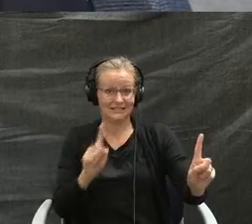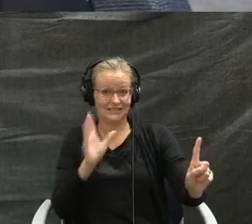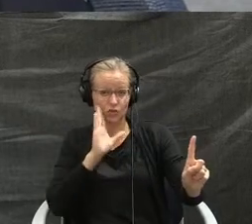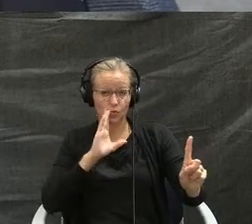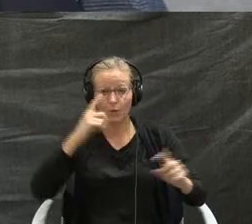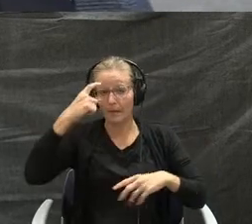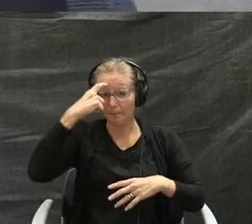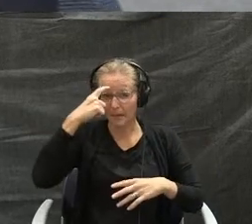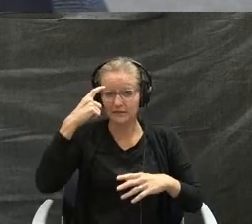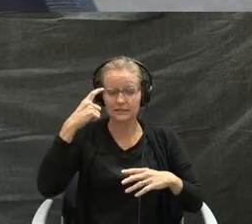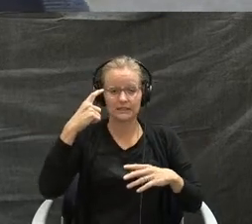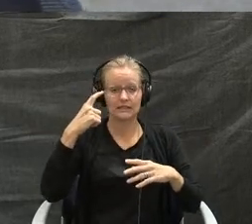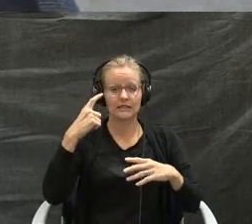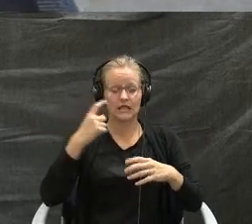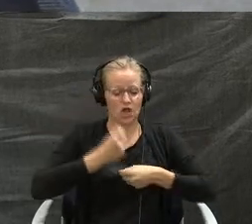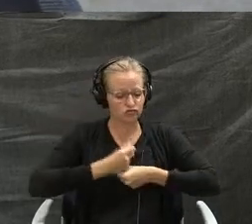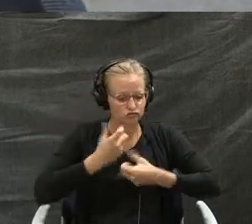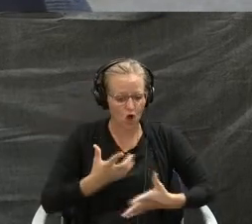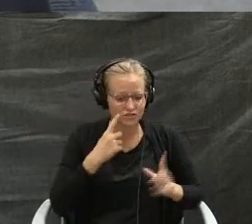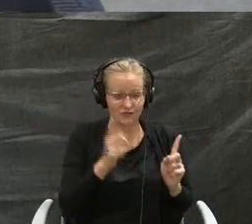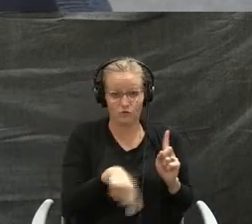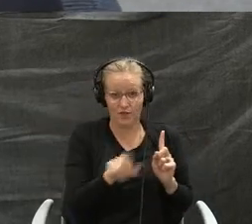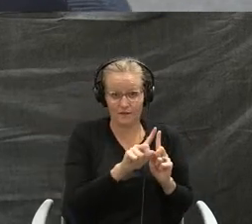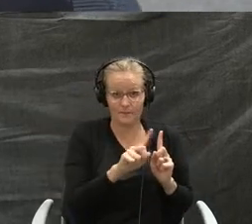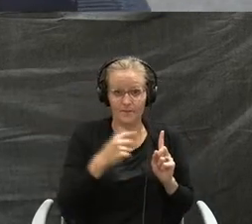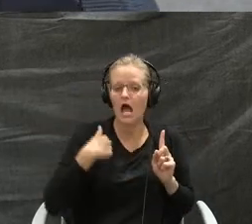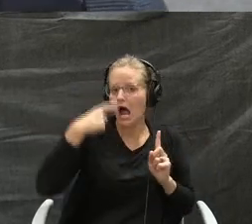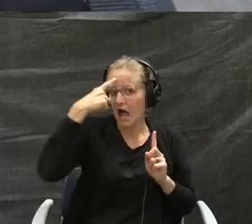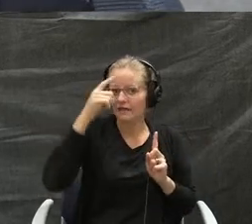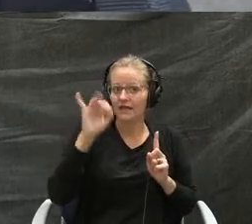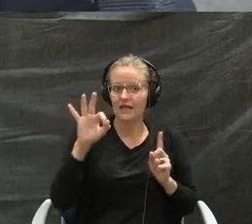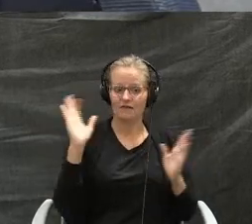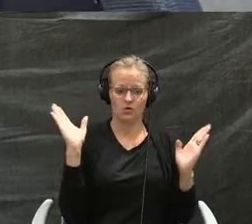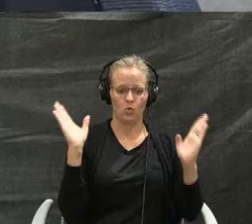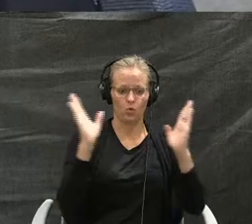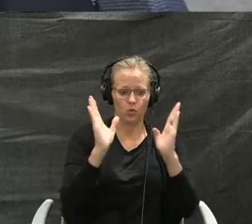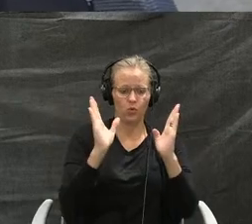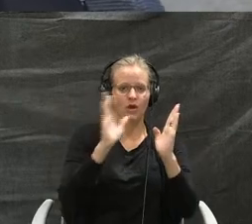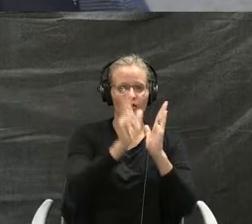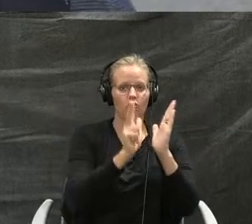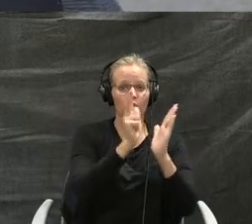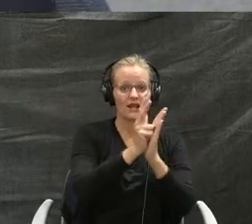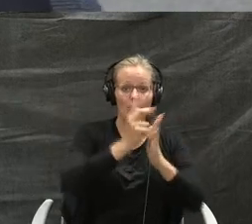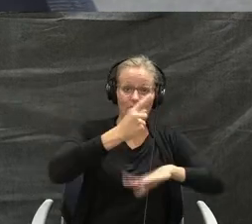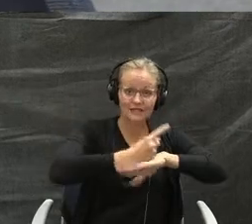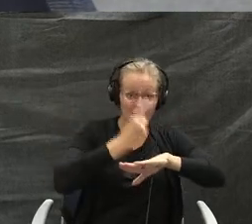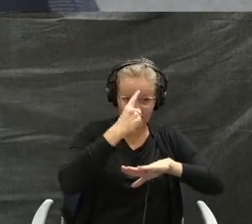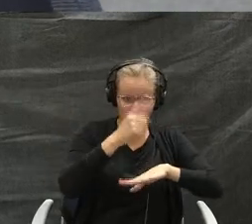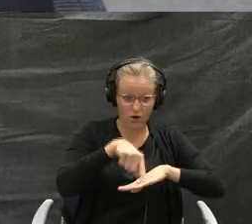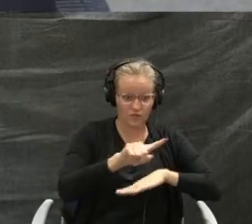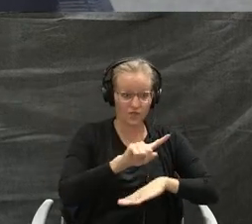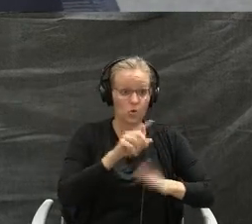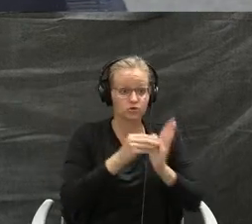I believe a shorter amount of time at school each day would allow for quality instruction and engaged learning without